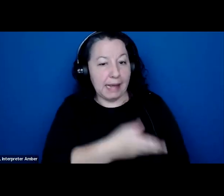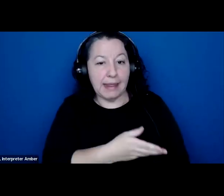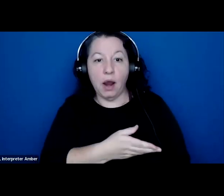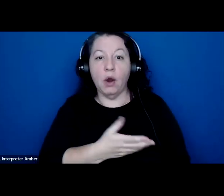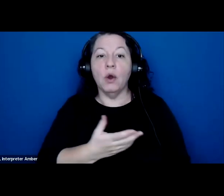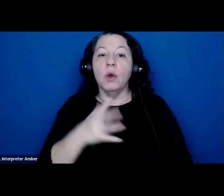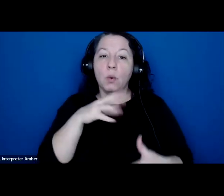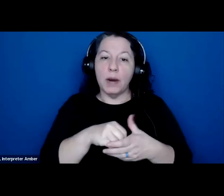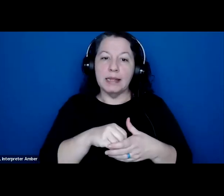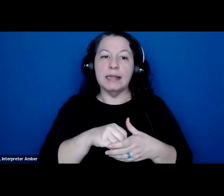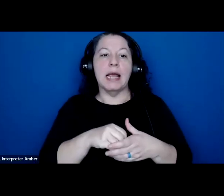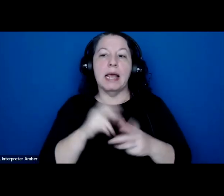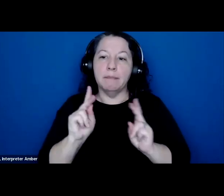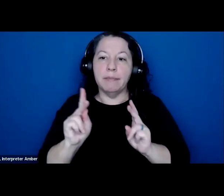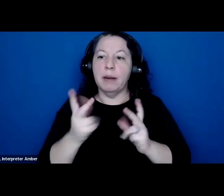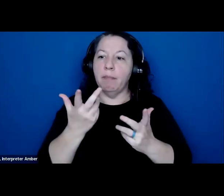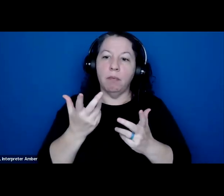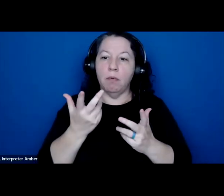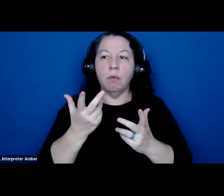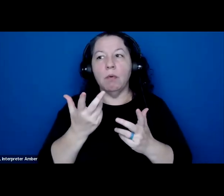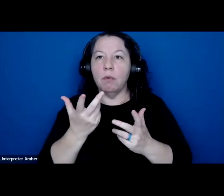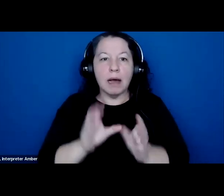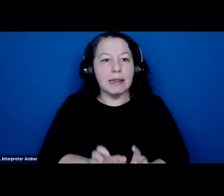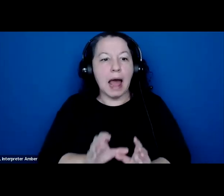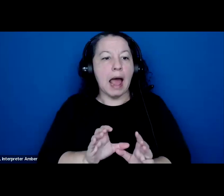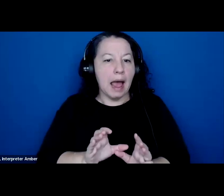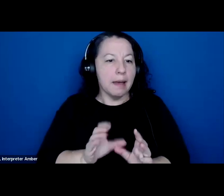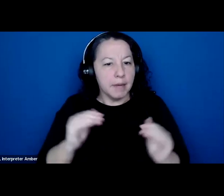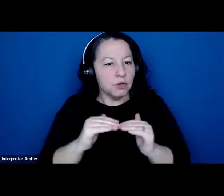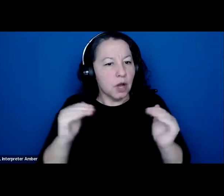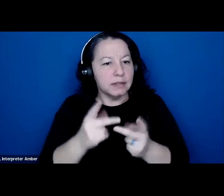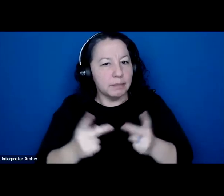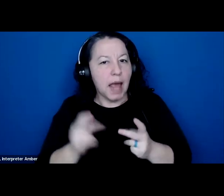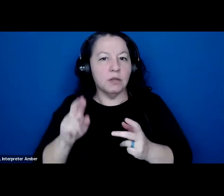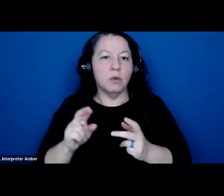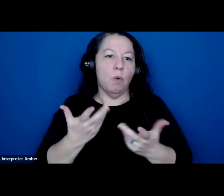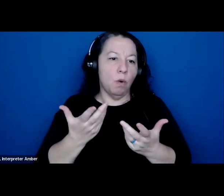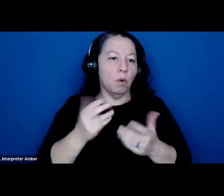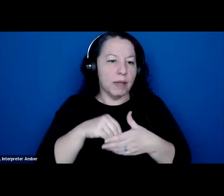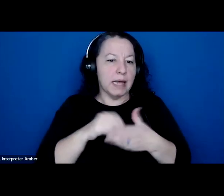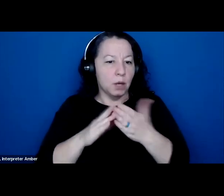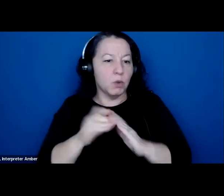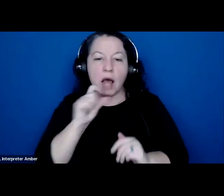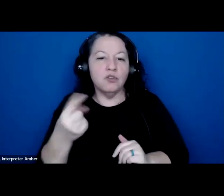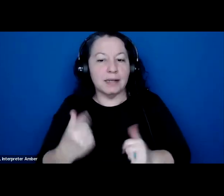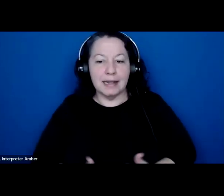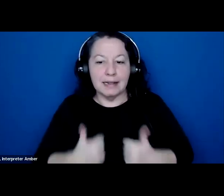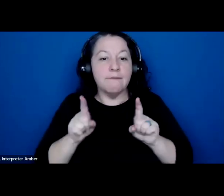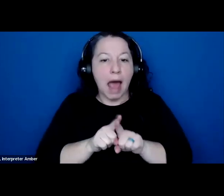within the climate justice space what we would call frontline communities. They are not simply living as vulnerable people who stand to face